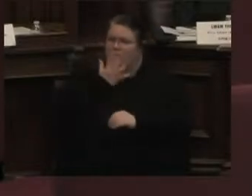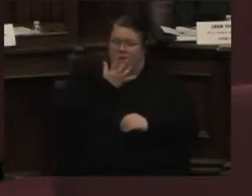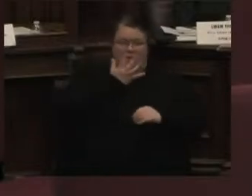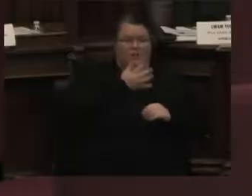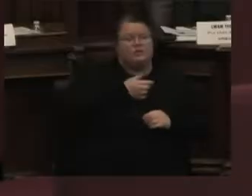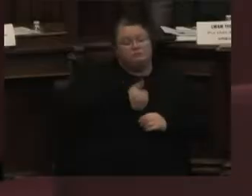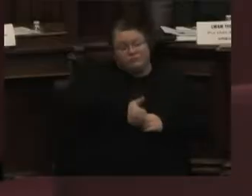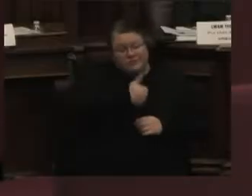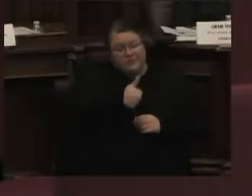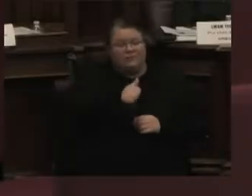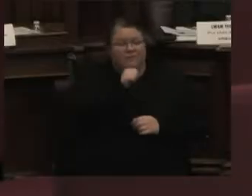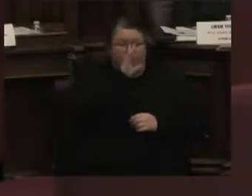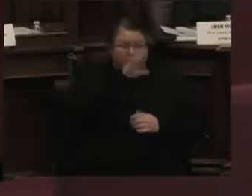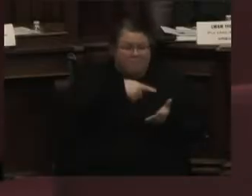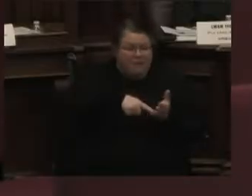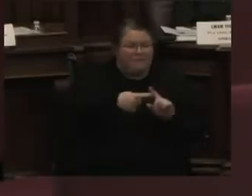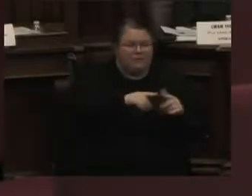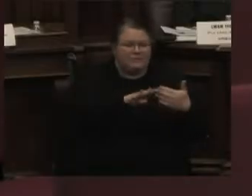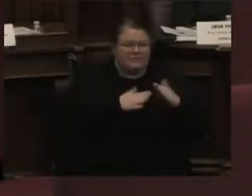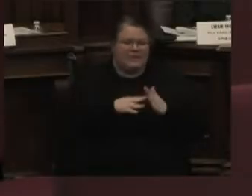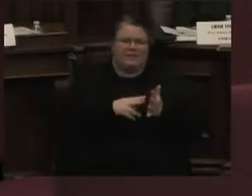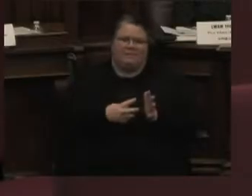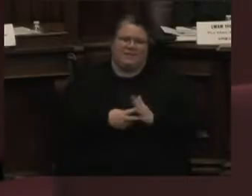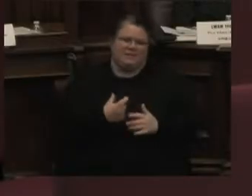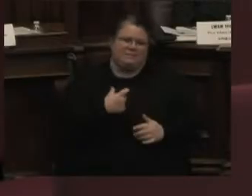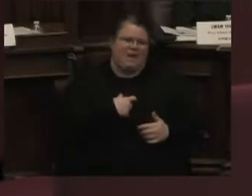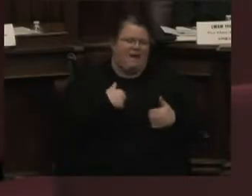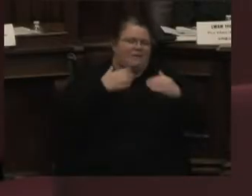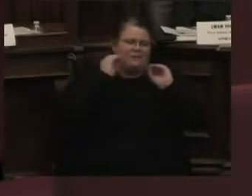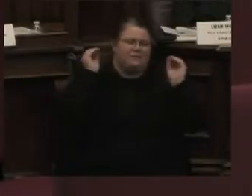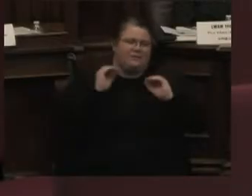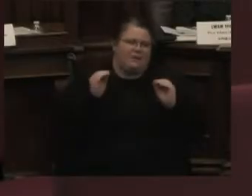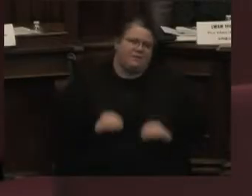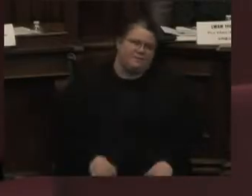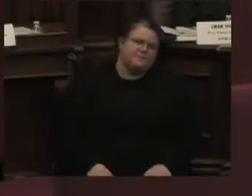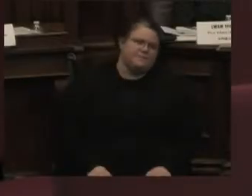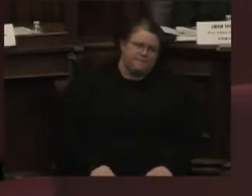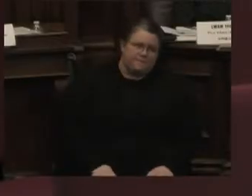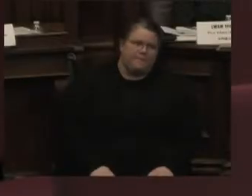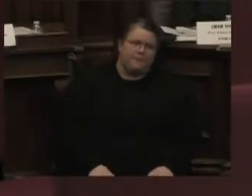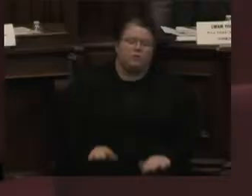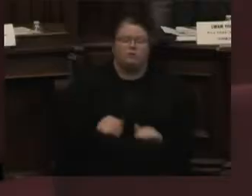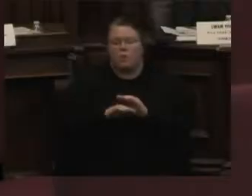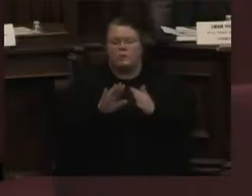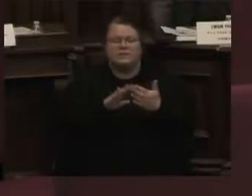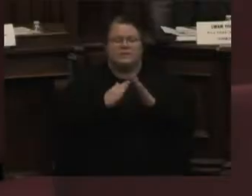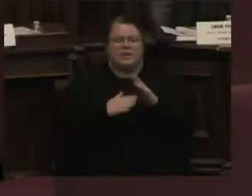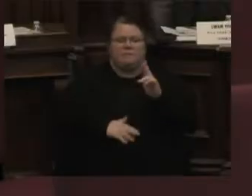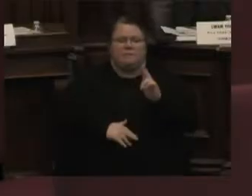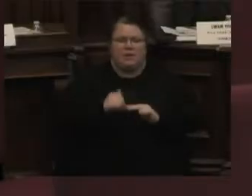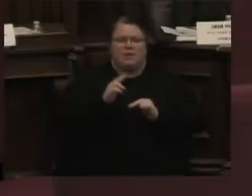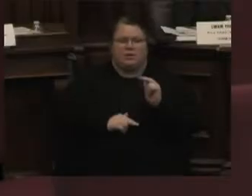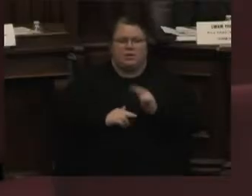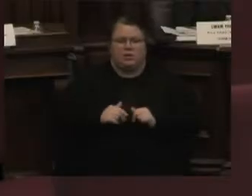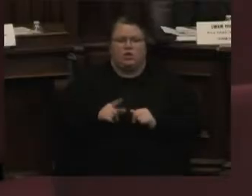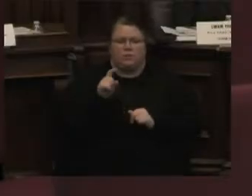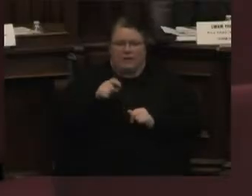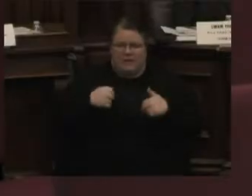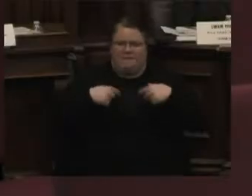security reason. I'm not really sure, but that's what was told to me that if you are not a paid city employee, you will